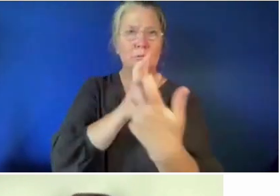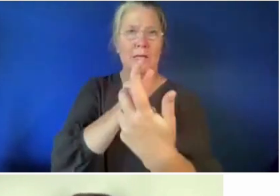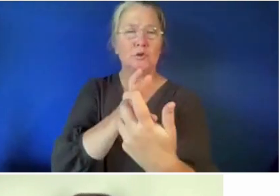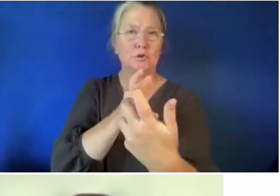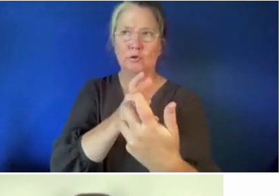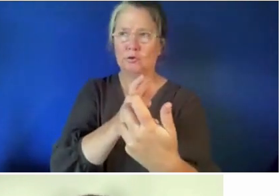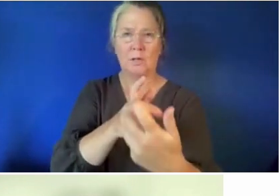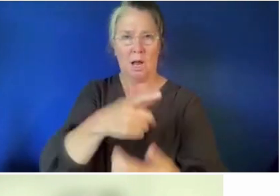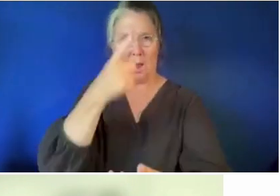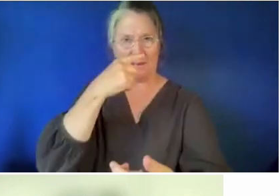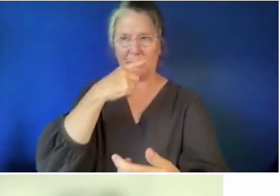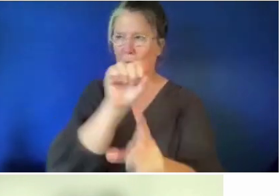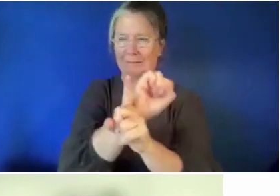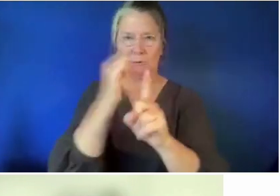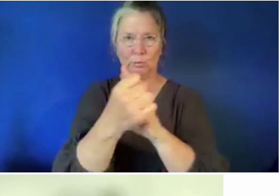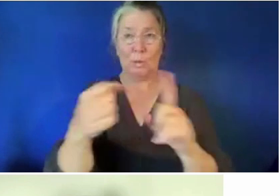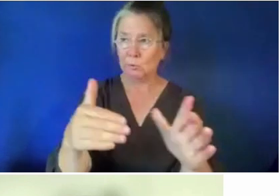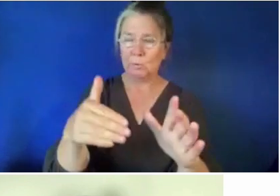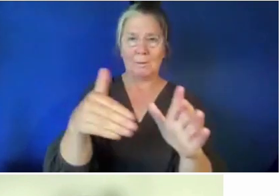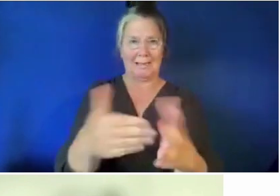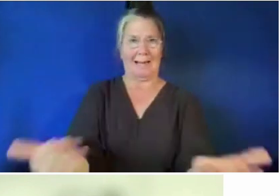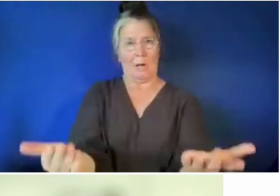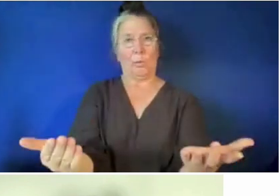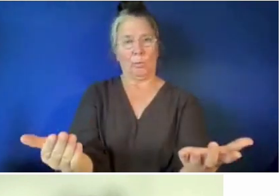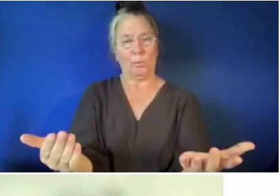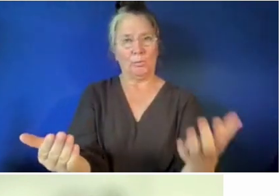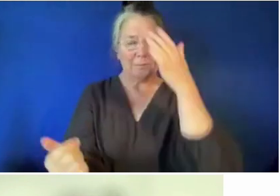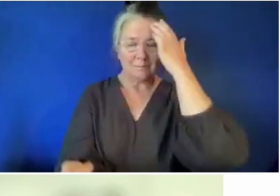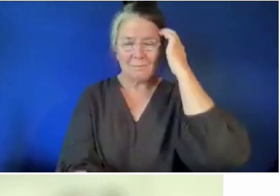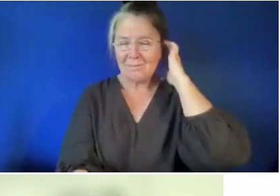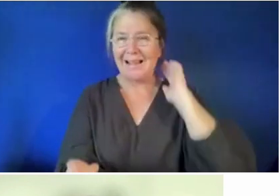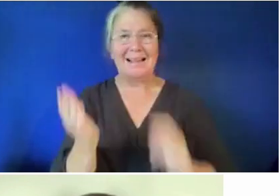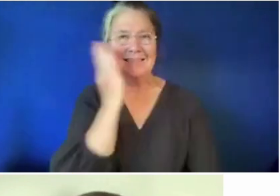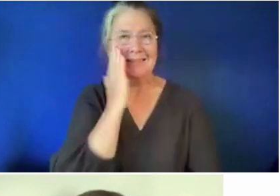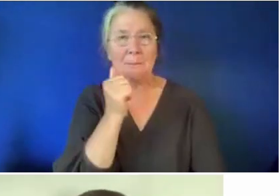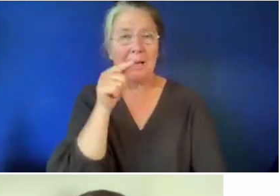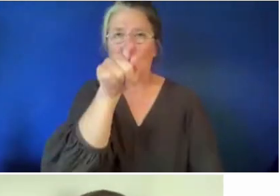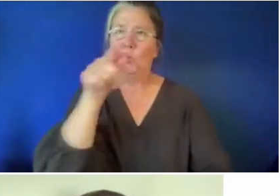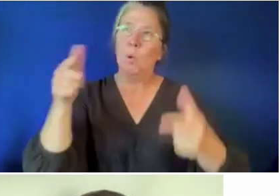but they're always new. And so I think any leader in the APS, not just a positional leader,